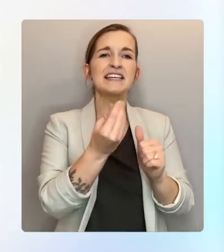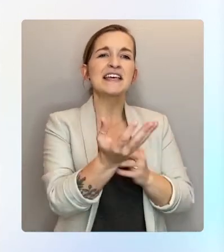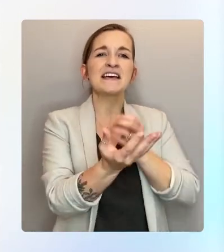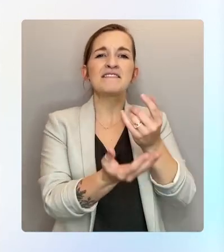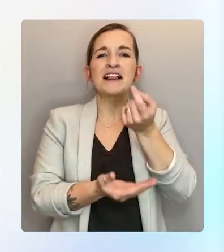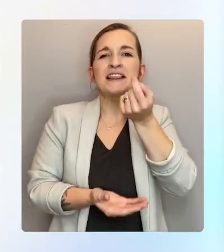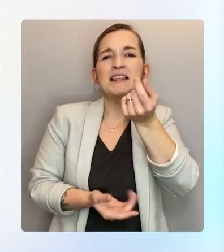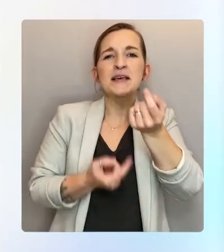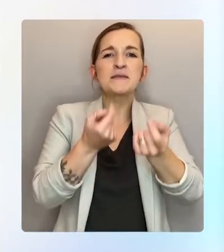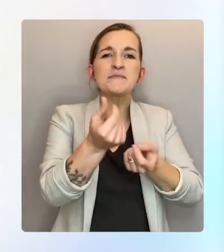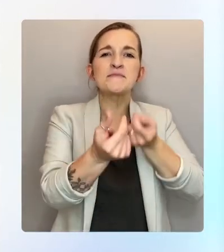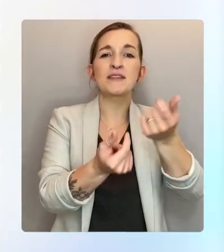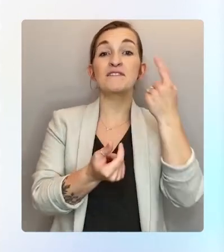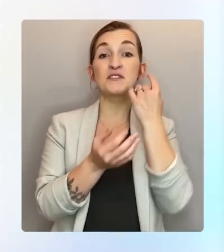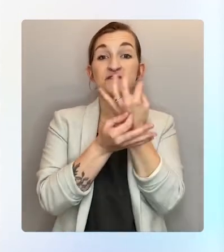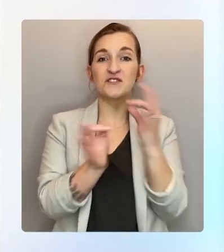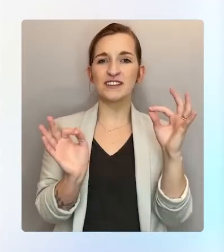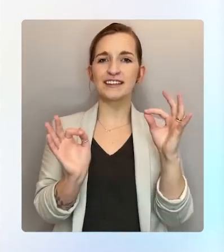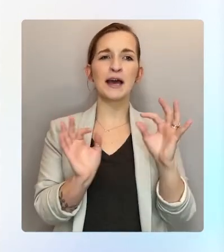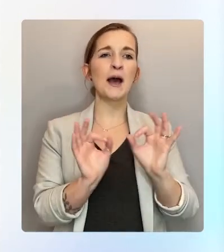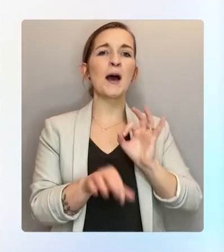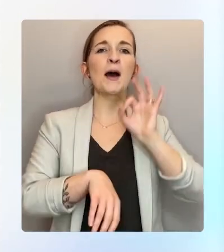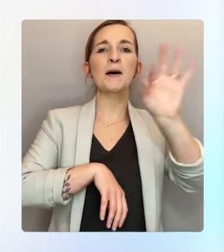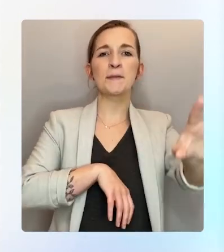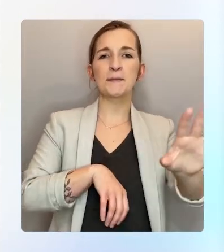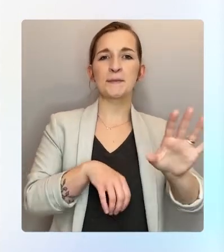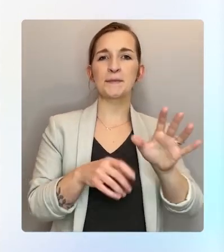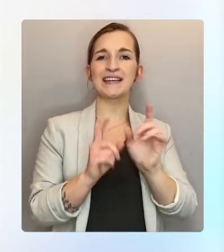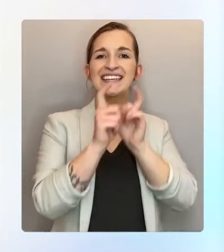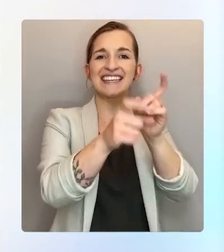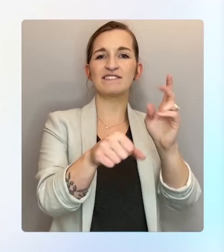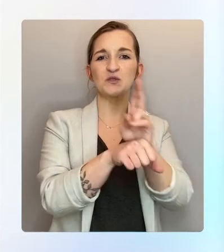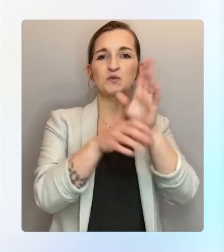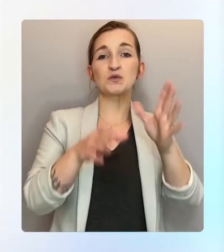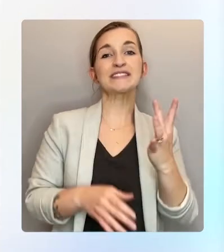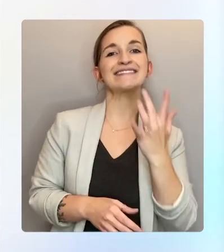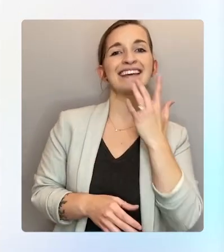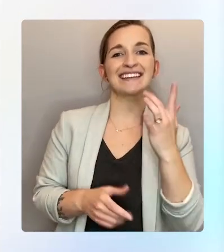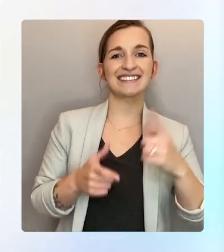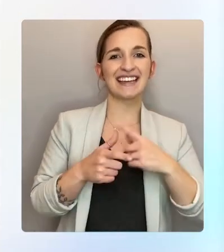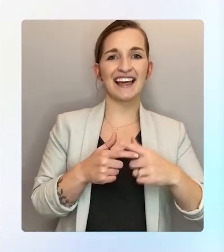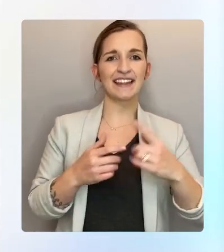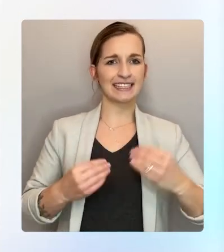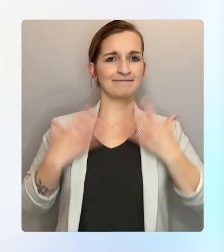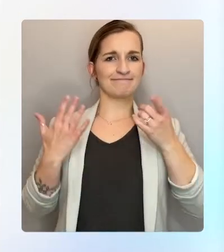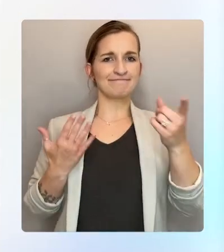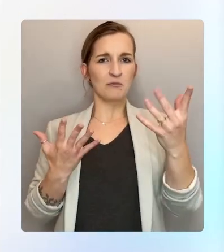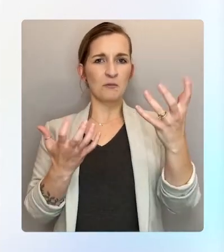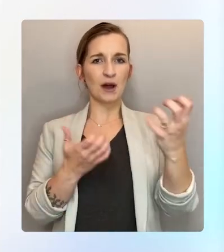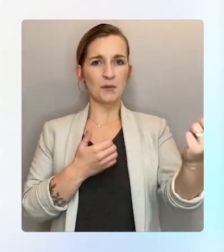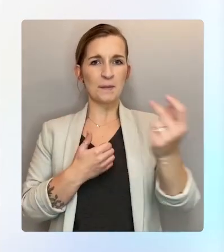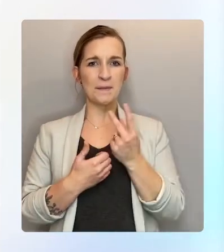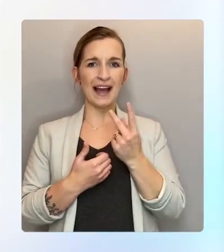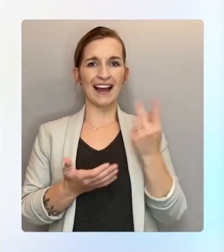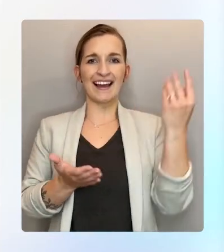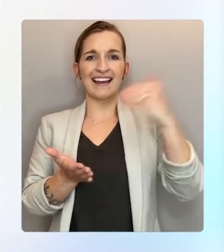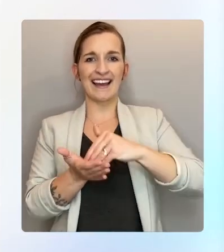and inspire them to come back to purchase. We've also seen this be effective when users know that something is only available